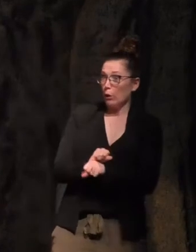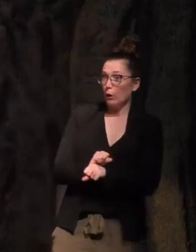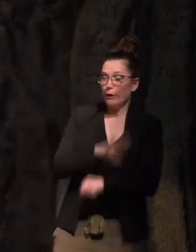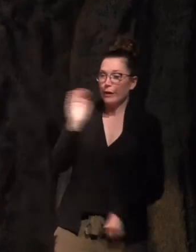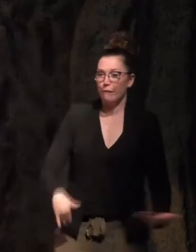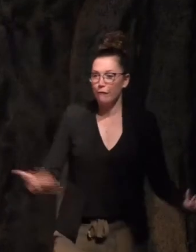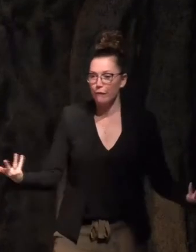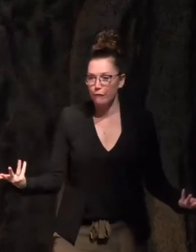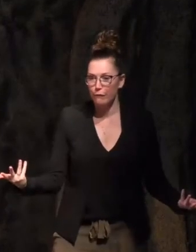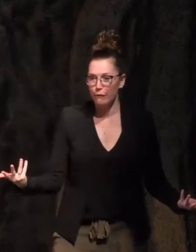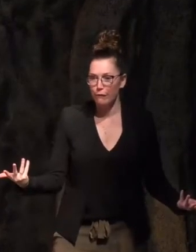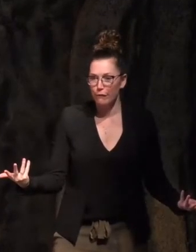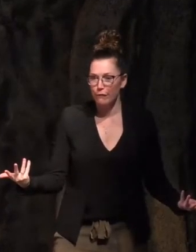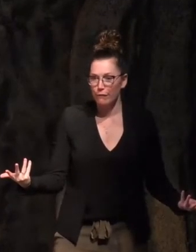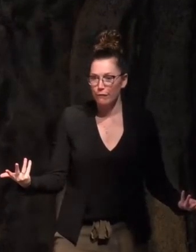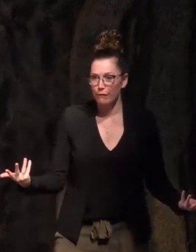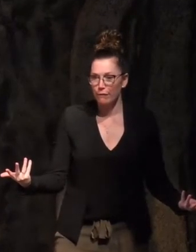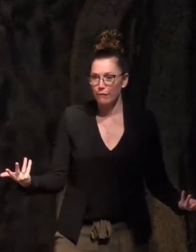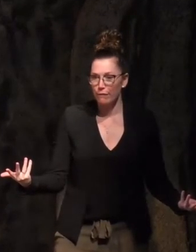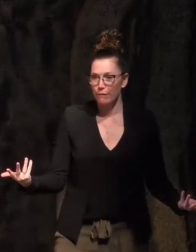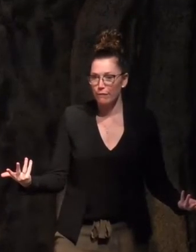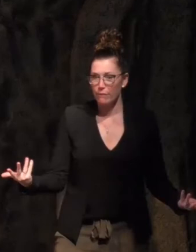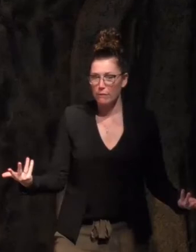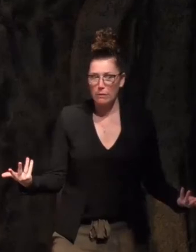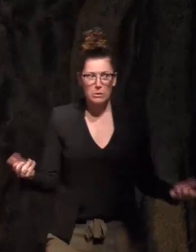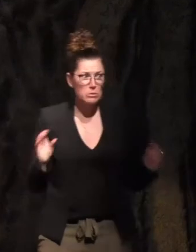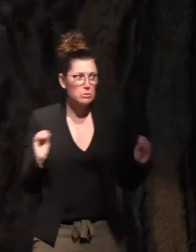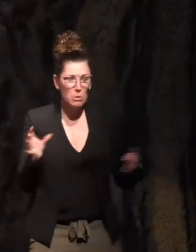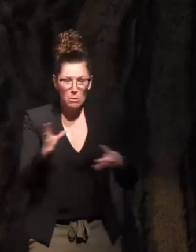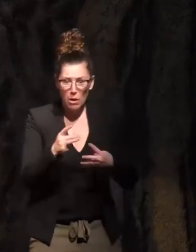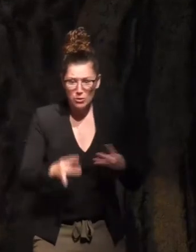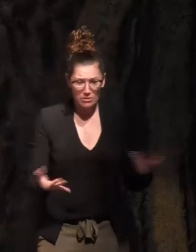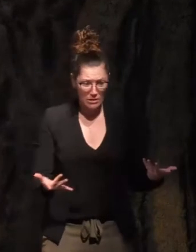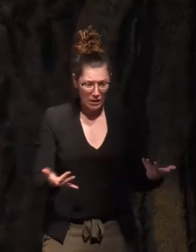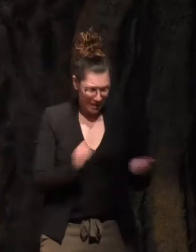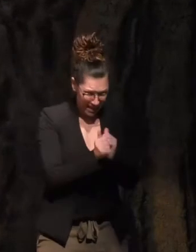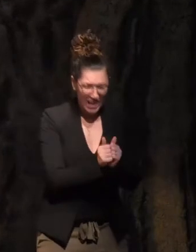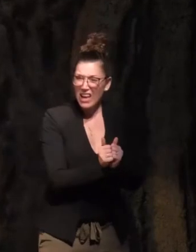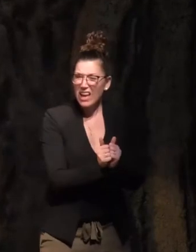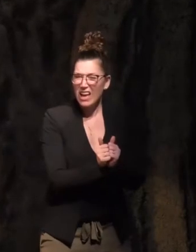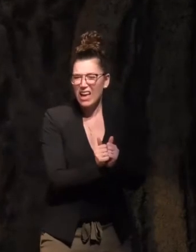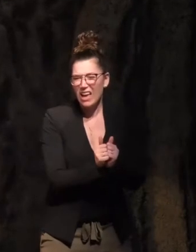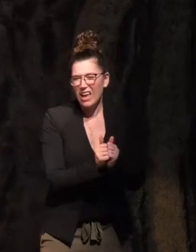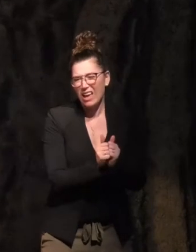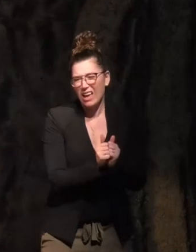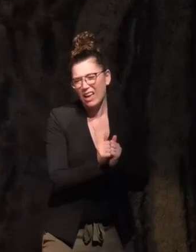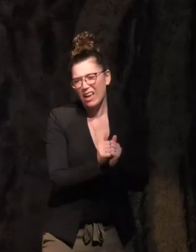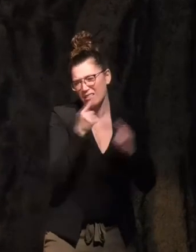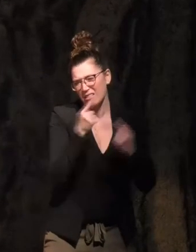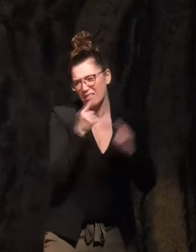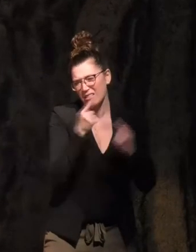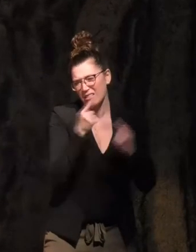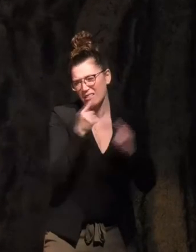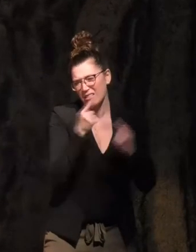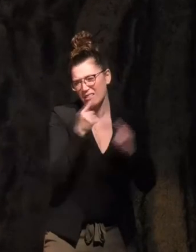defined by its theater. What was the option? To try to eat each other alive? In my view, this shift in underlying philosophy,